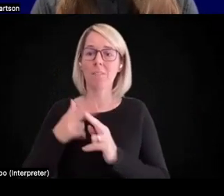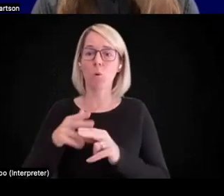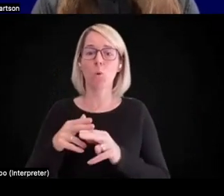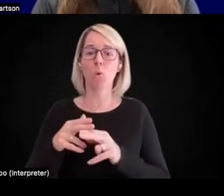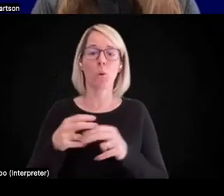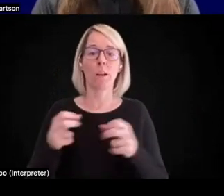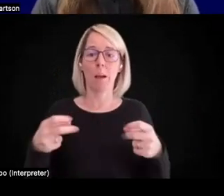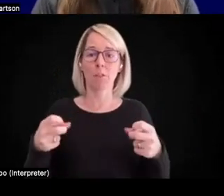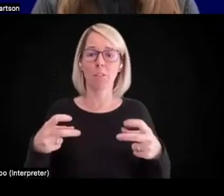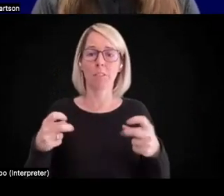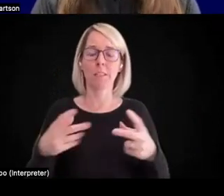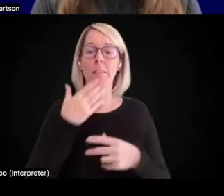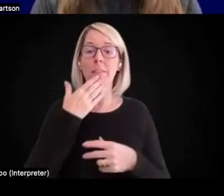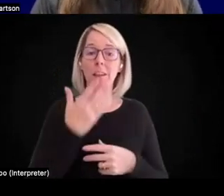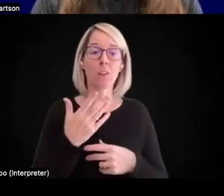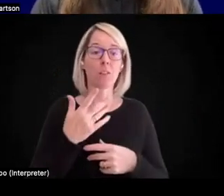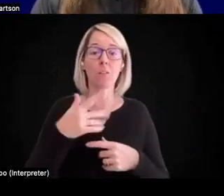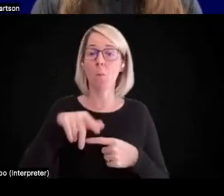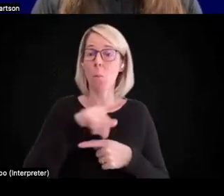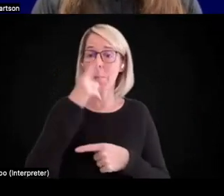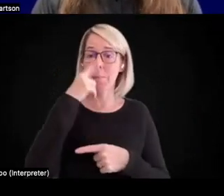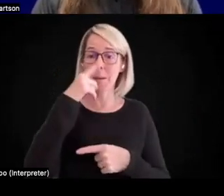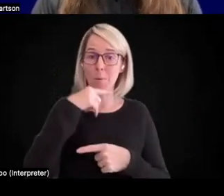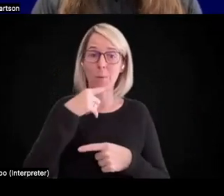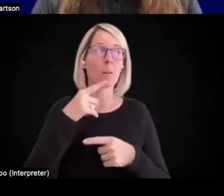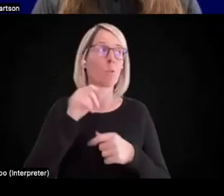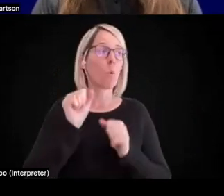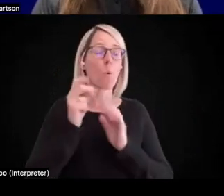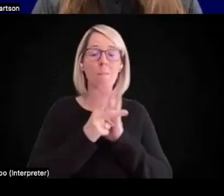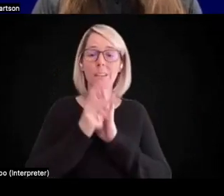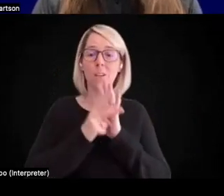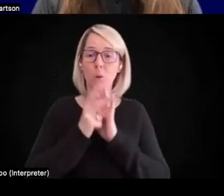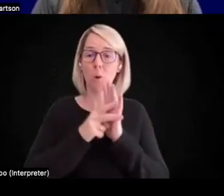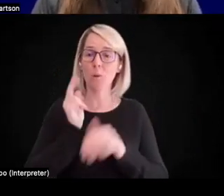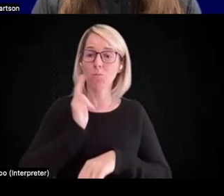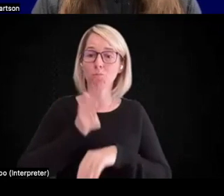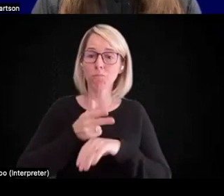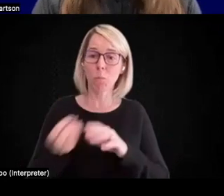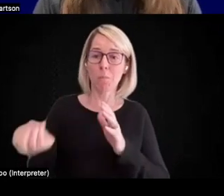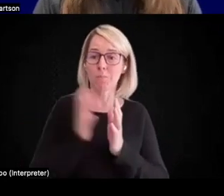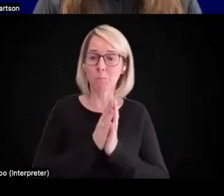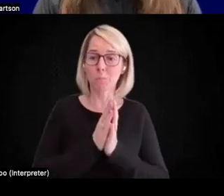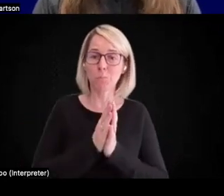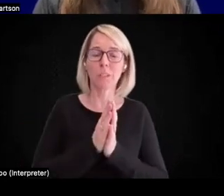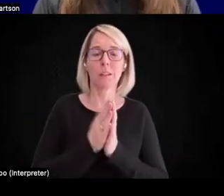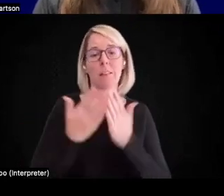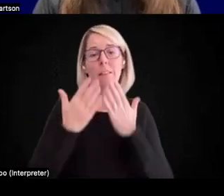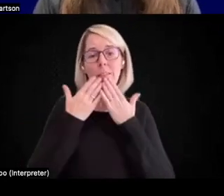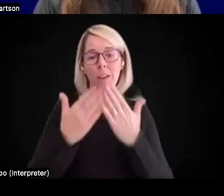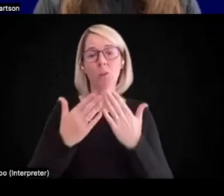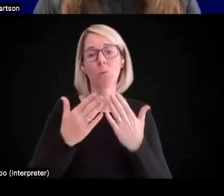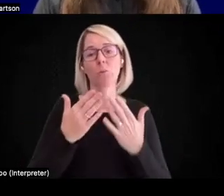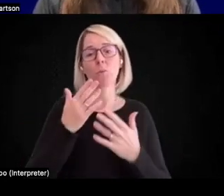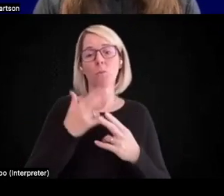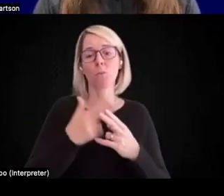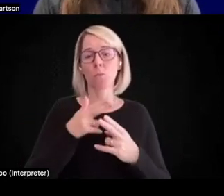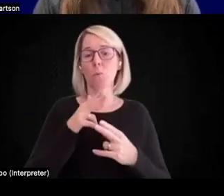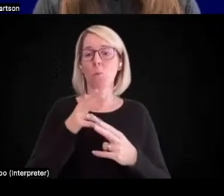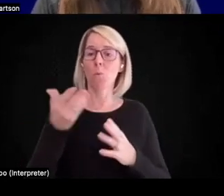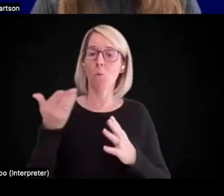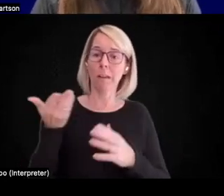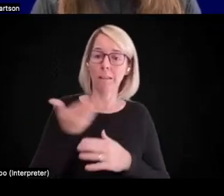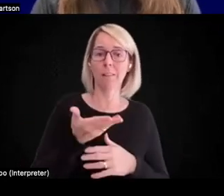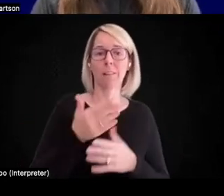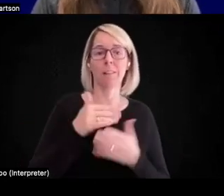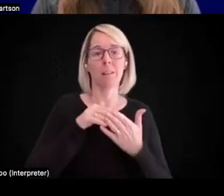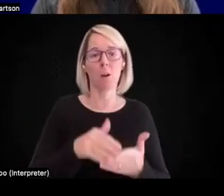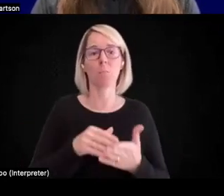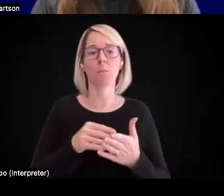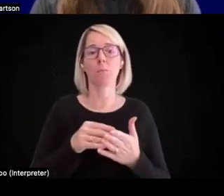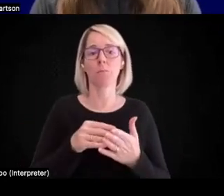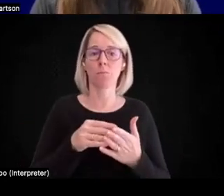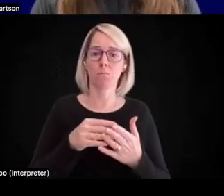videos to our webinars. Your generosity has learned our learning so much.